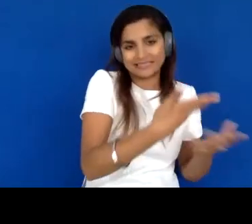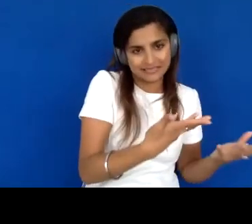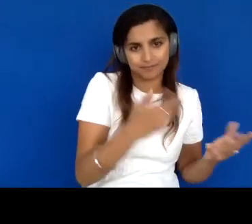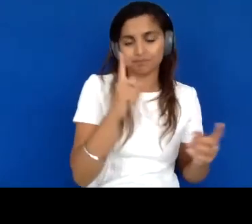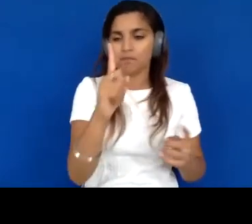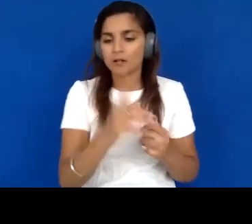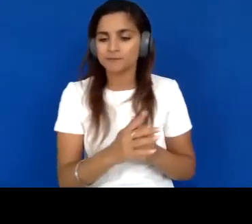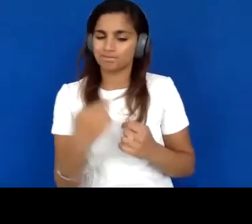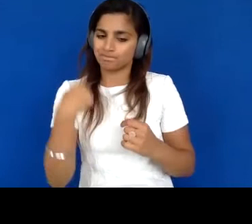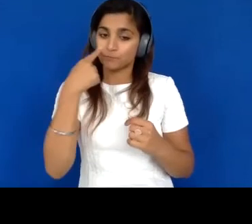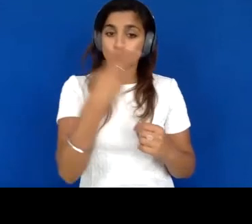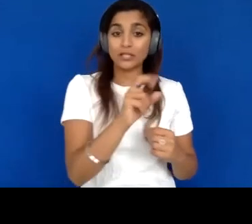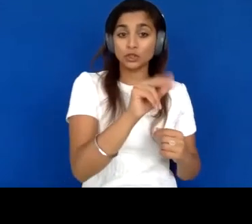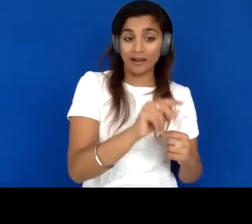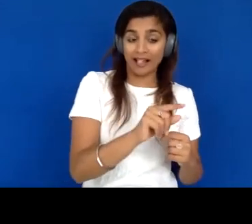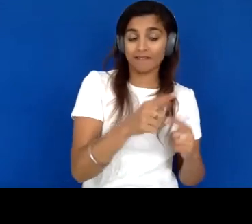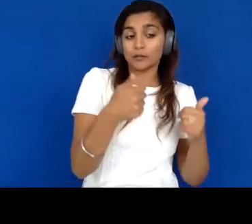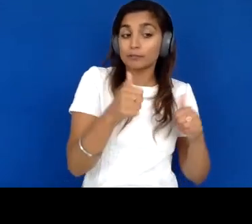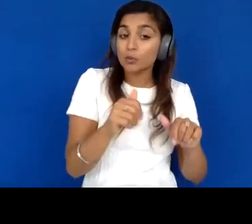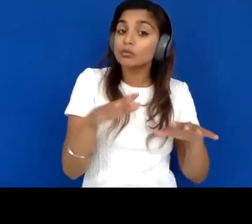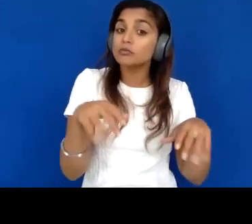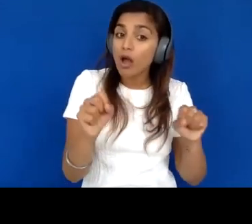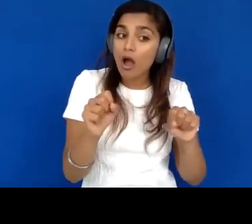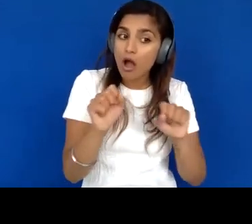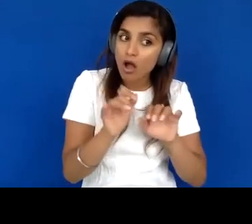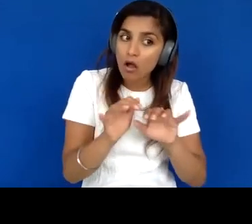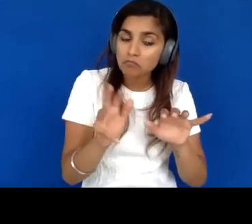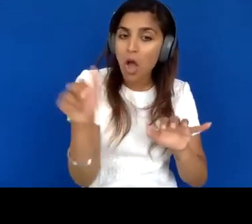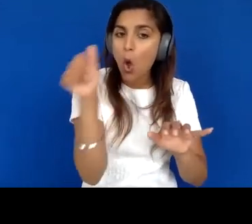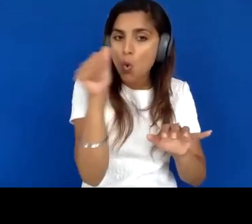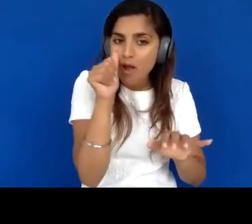elevate the general public's awareness and appreciation disability sport as